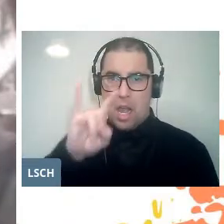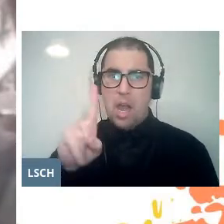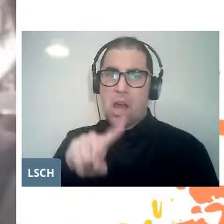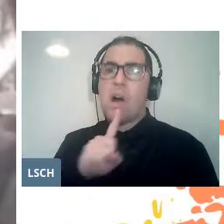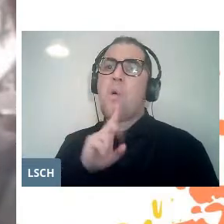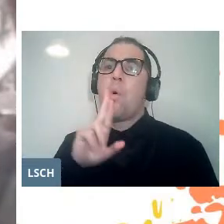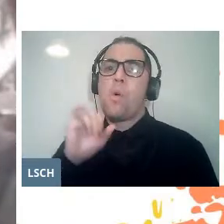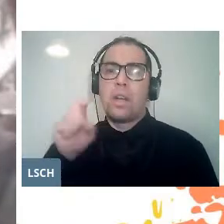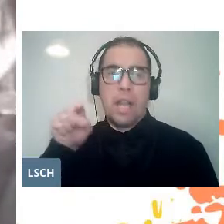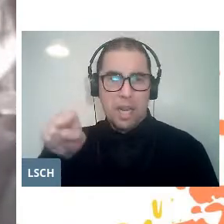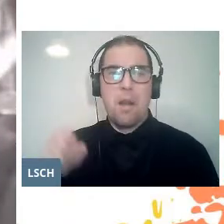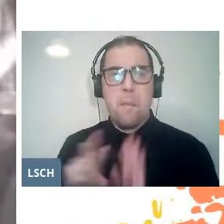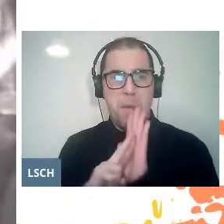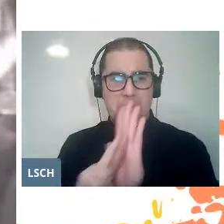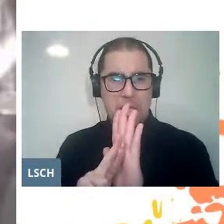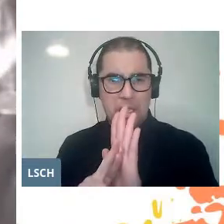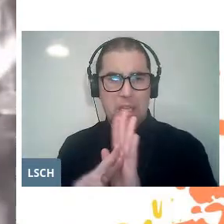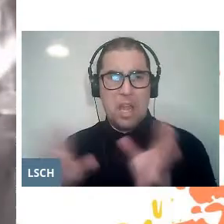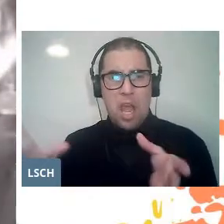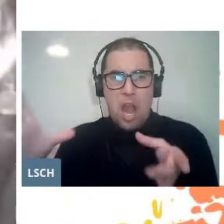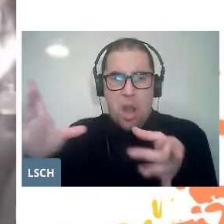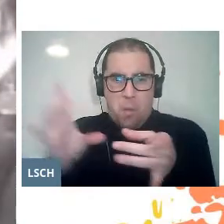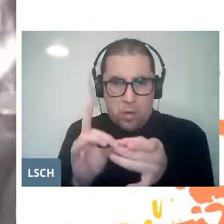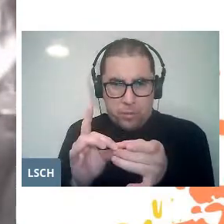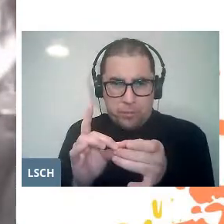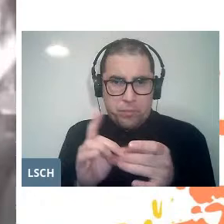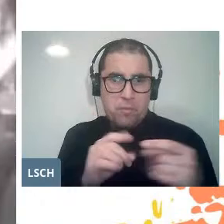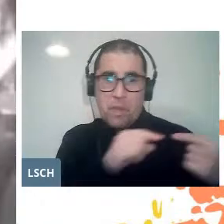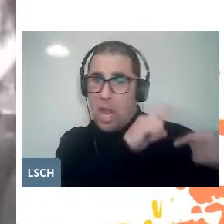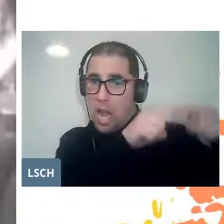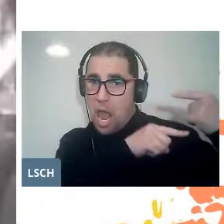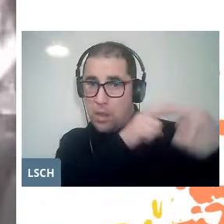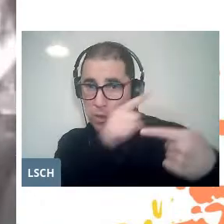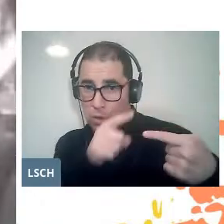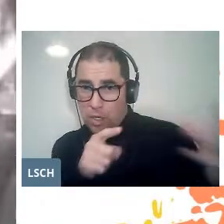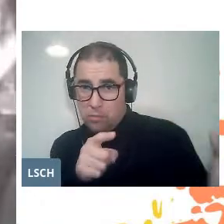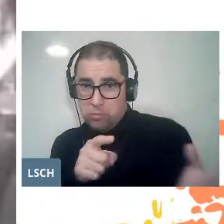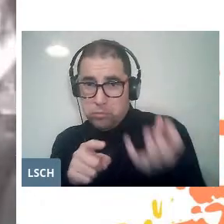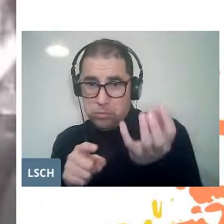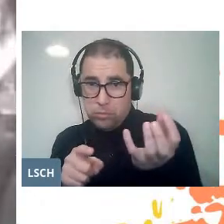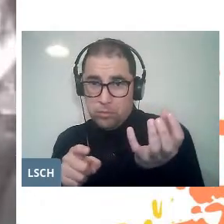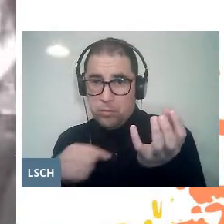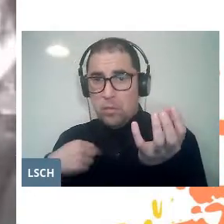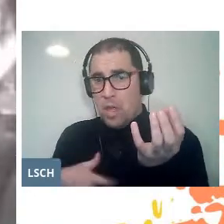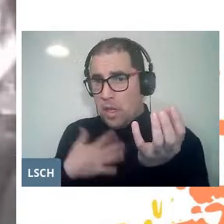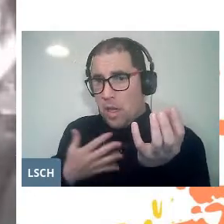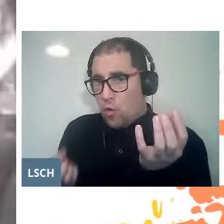a great symbiosis between the classical heritage and an attitude of growing romanticism.